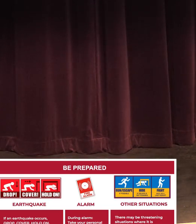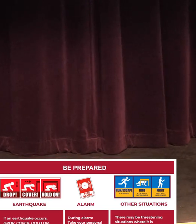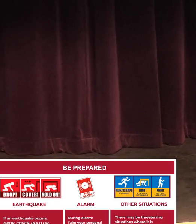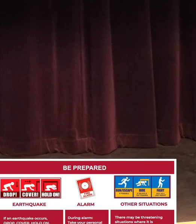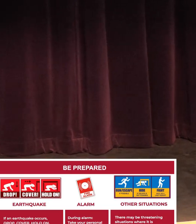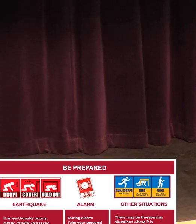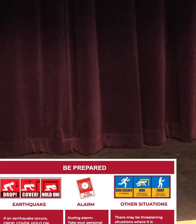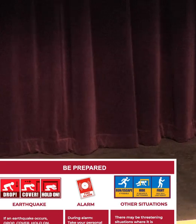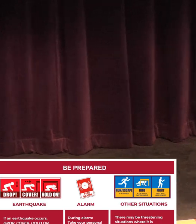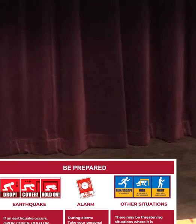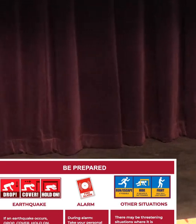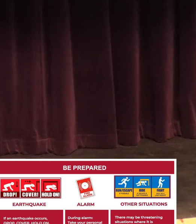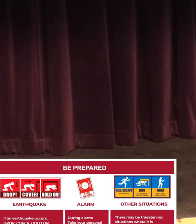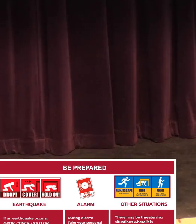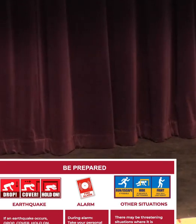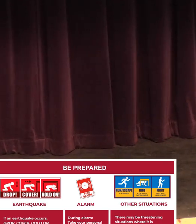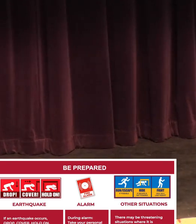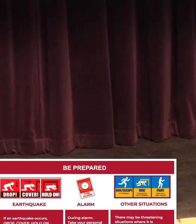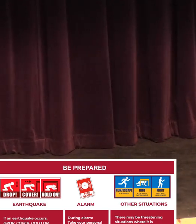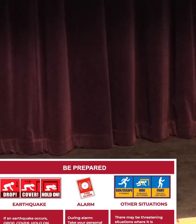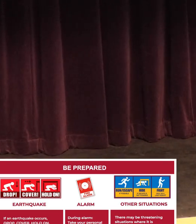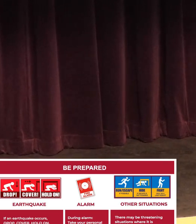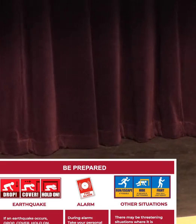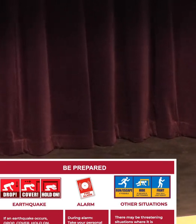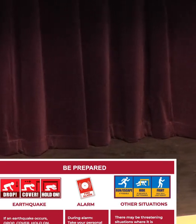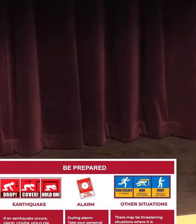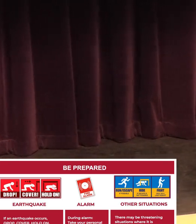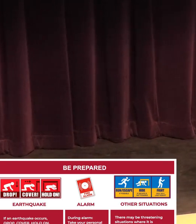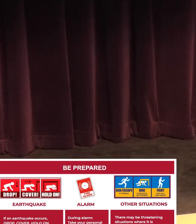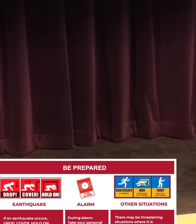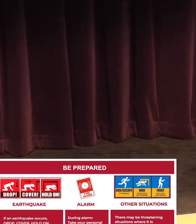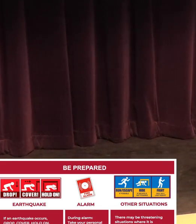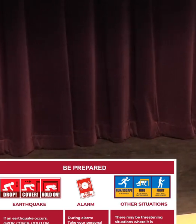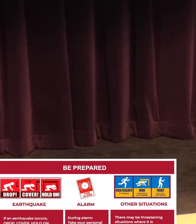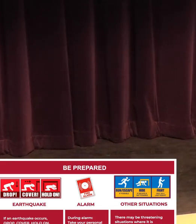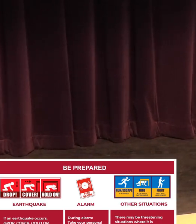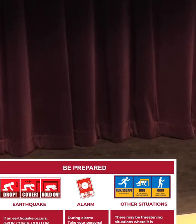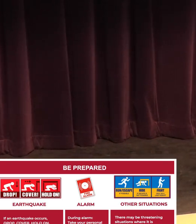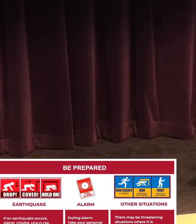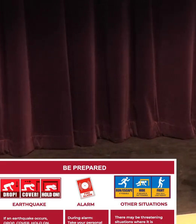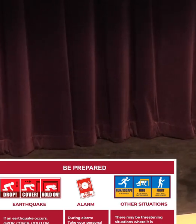When you do have to evacuate, want to get out in an orderly fashion and get your students to an actual evacuation zone.